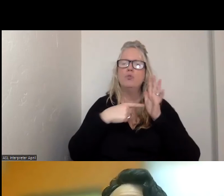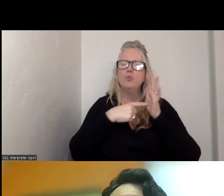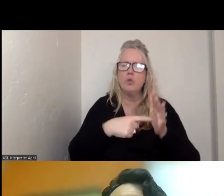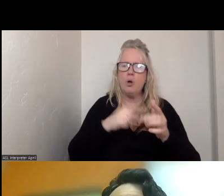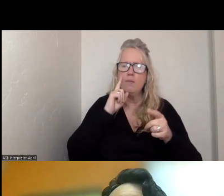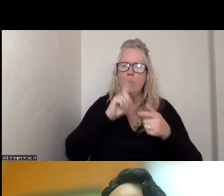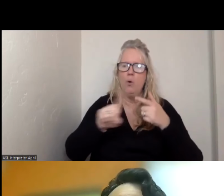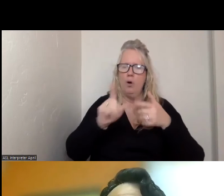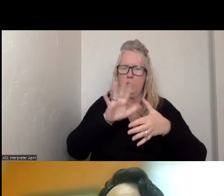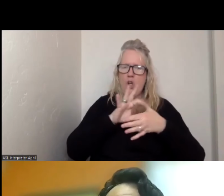MENTAL HEALTH IS NOT JUST SUICIDE, BUT IT IS PART OF MENTAL